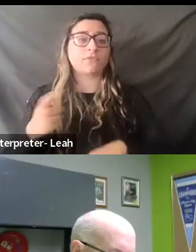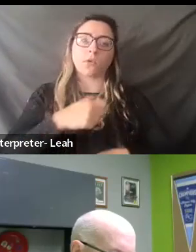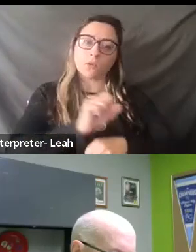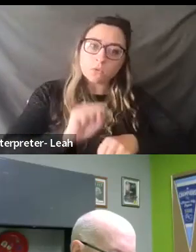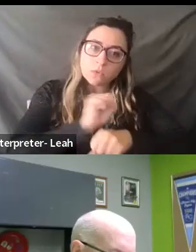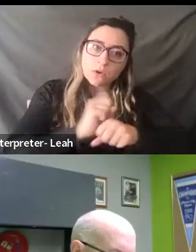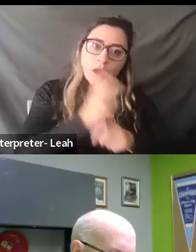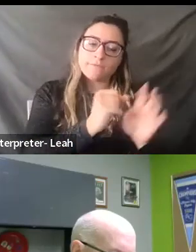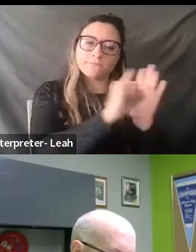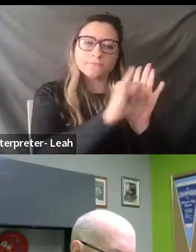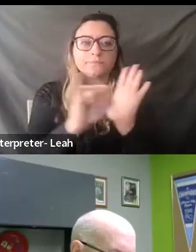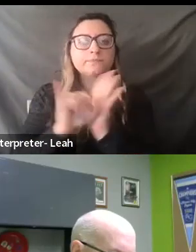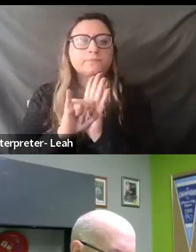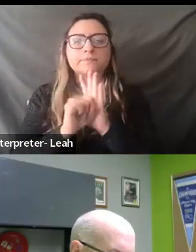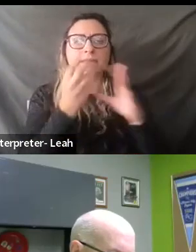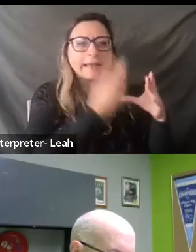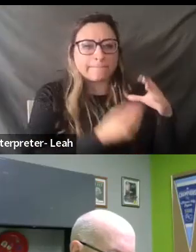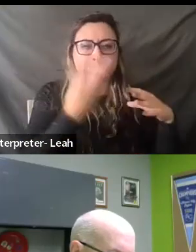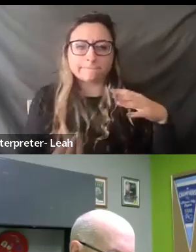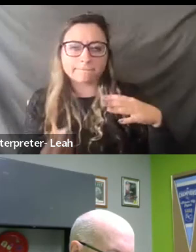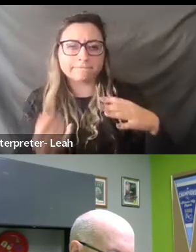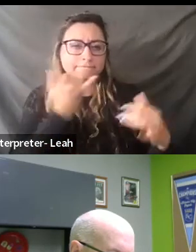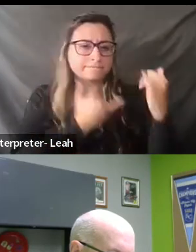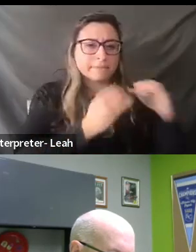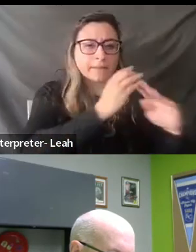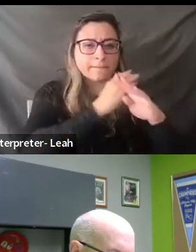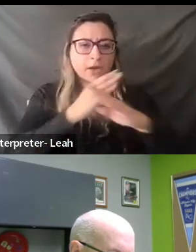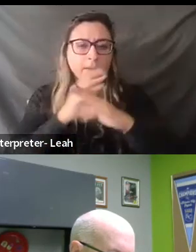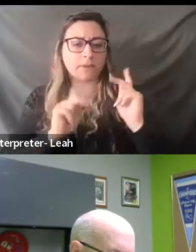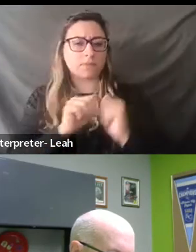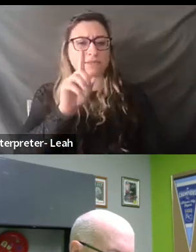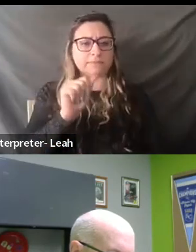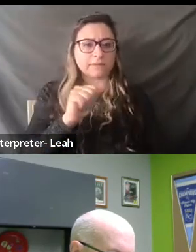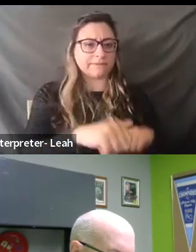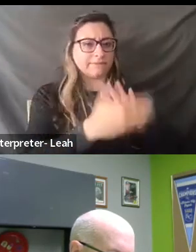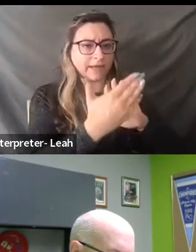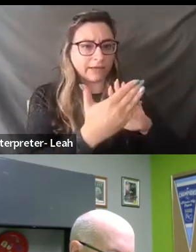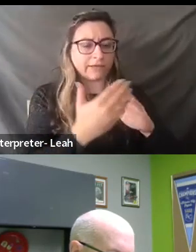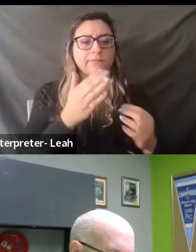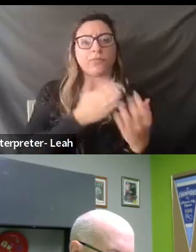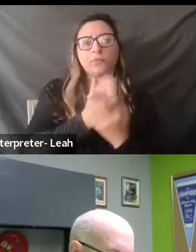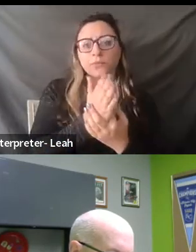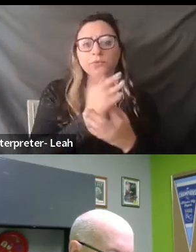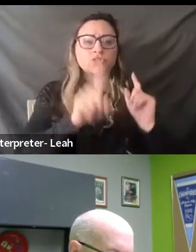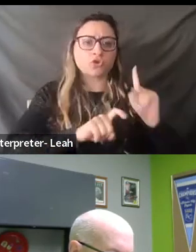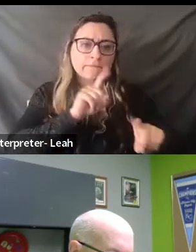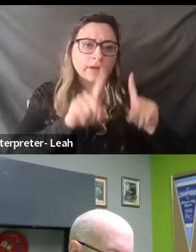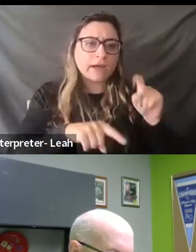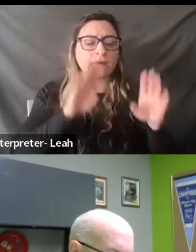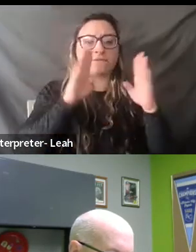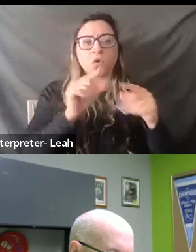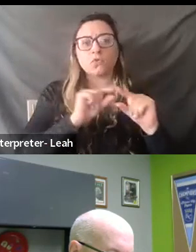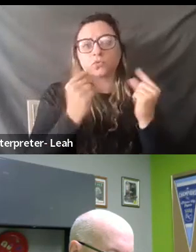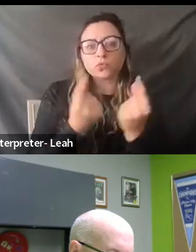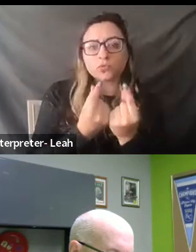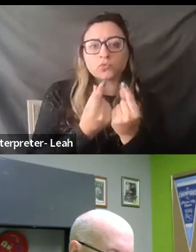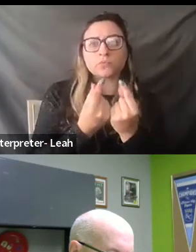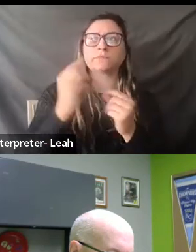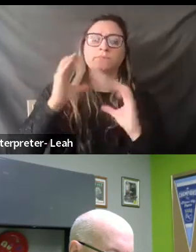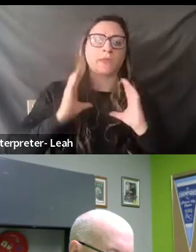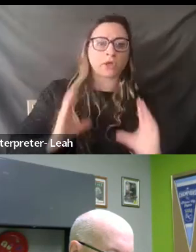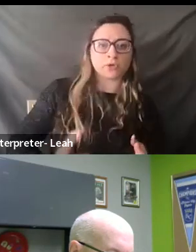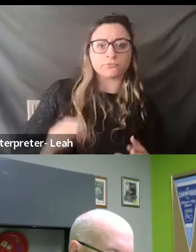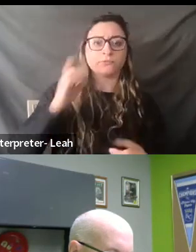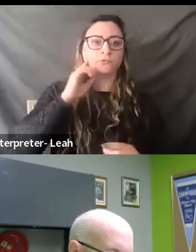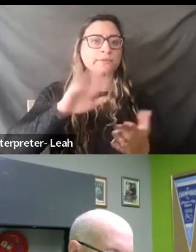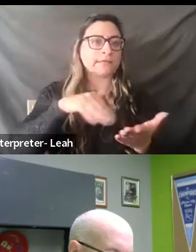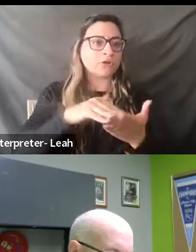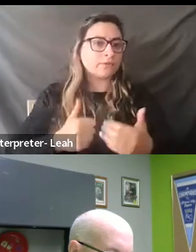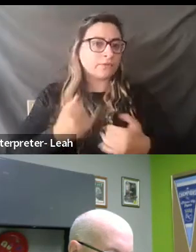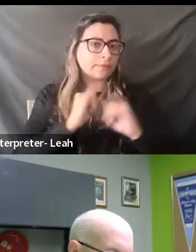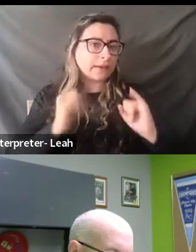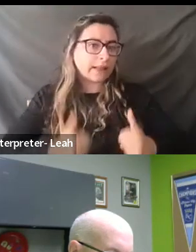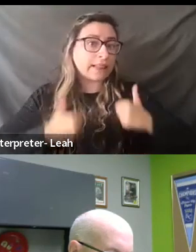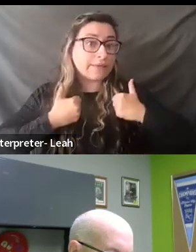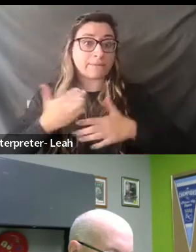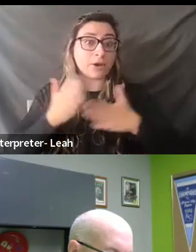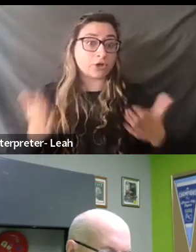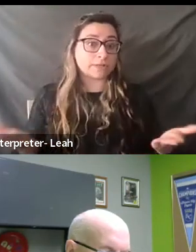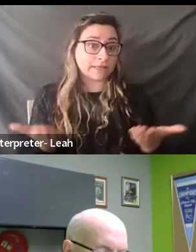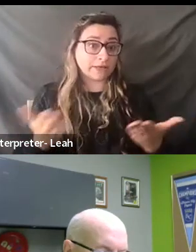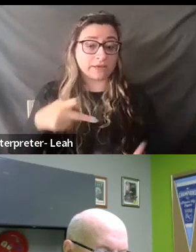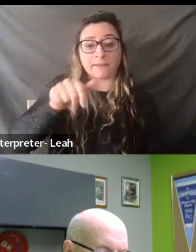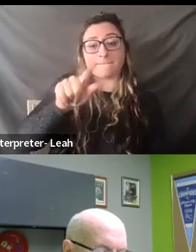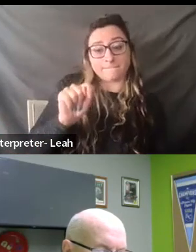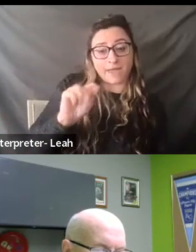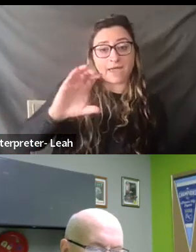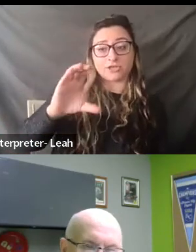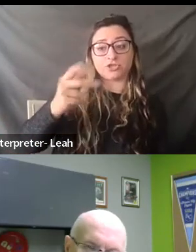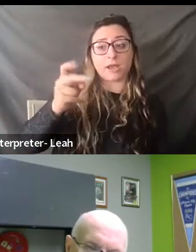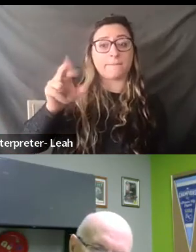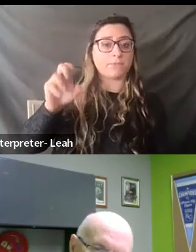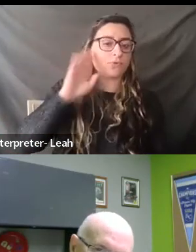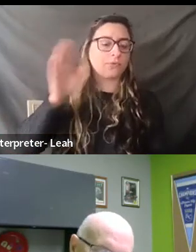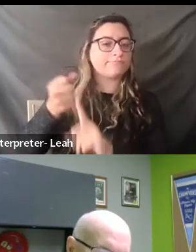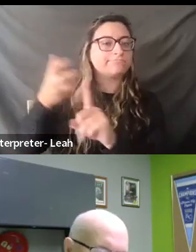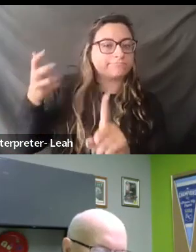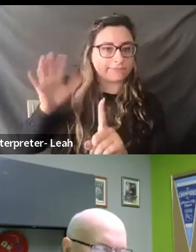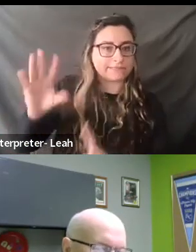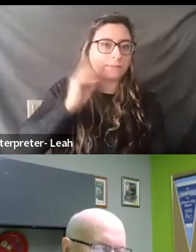I am an APRIL board member, but as Elissa also mentioned, I am the co-executive director of The Township for inclusive disaster strategies -- and involved in Project ALIVE and what Dawn and Marcie will share with their project on the World Institute For Disability from the same project source.